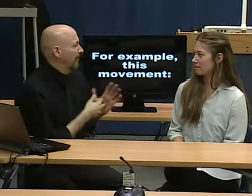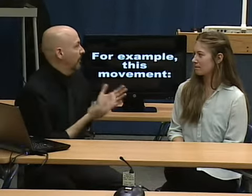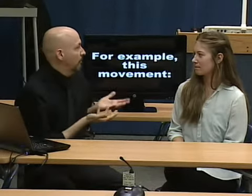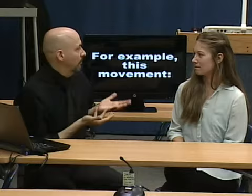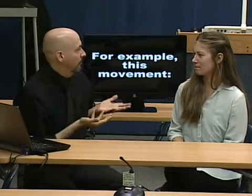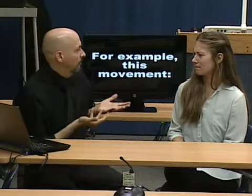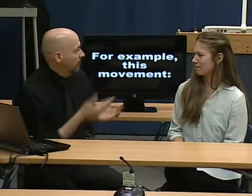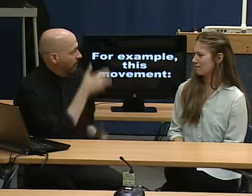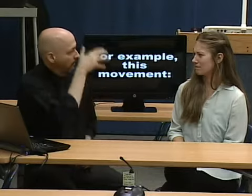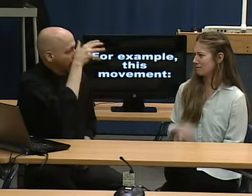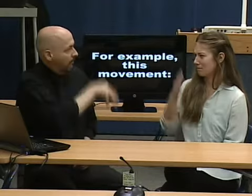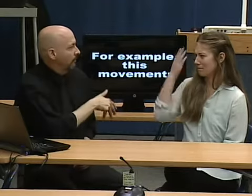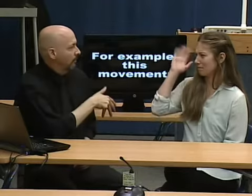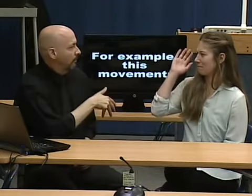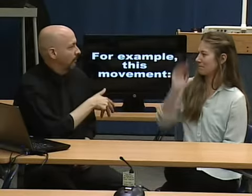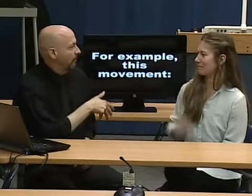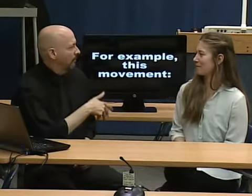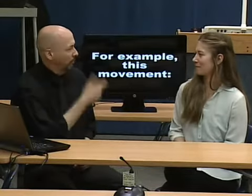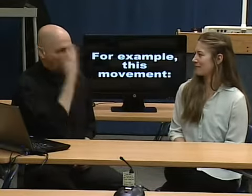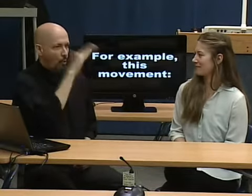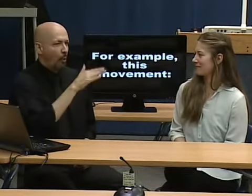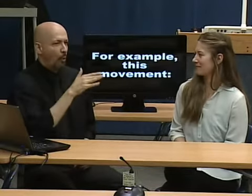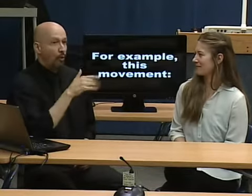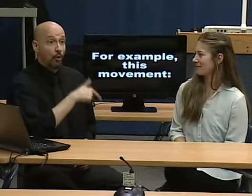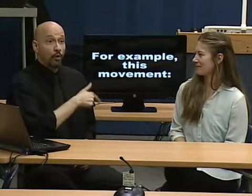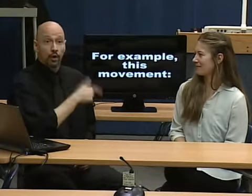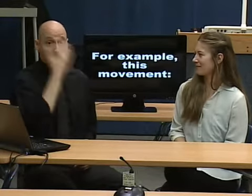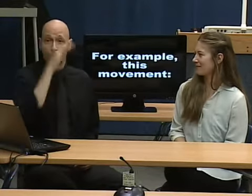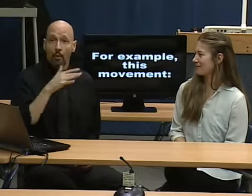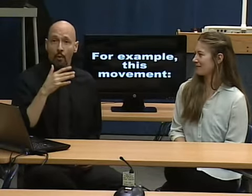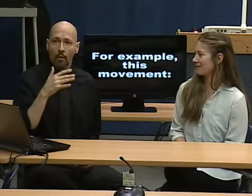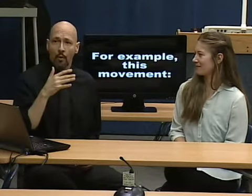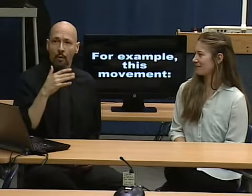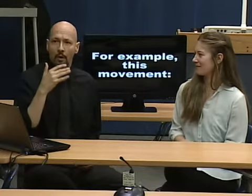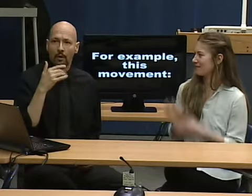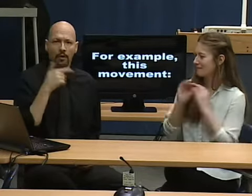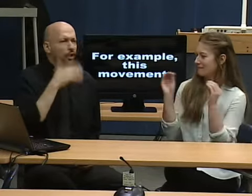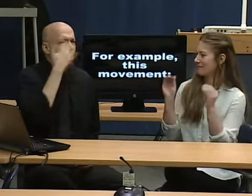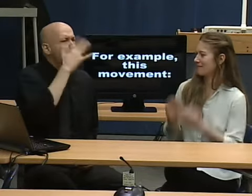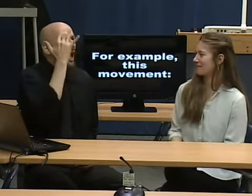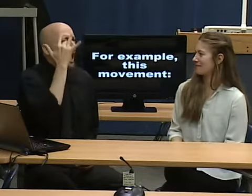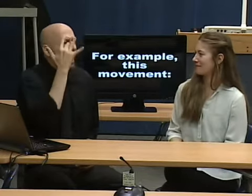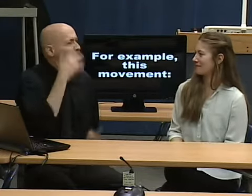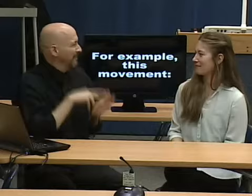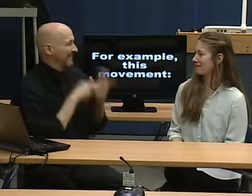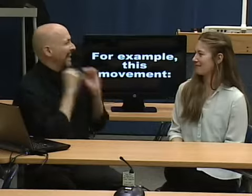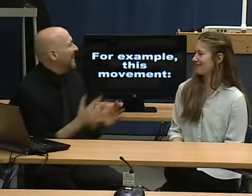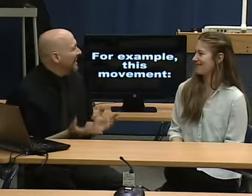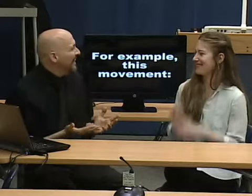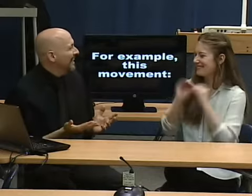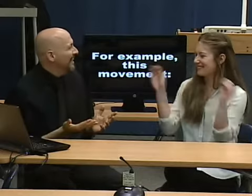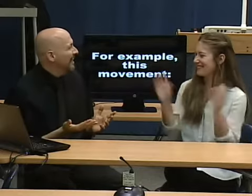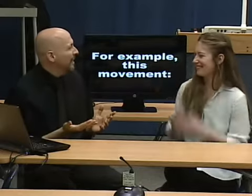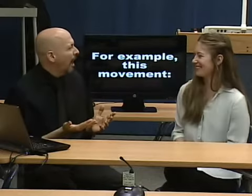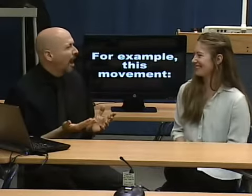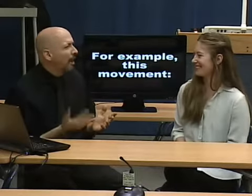What does that mean? I don't know. She doesn't know. Why doesn't she know? Because it has no meaning! Nothing!